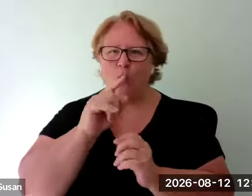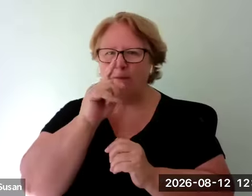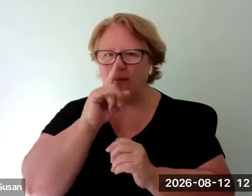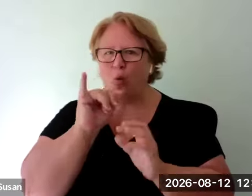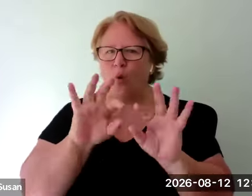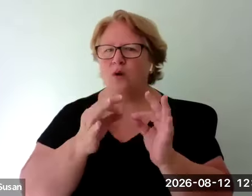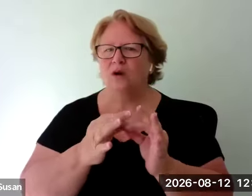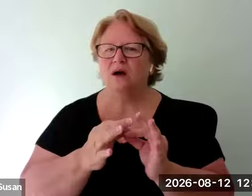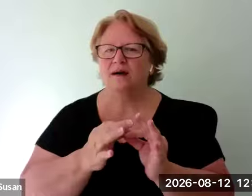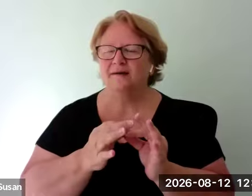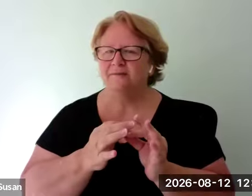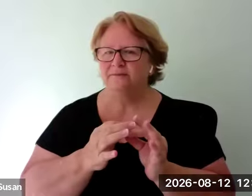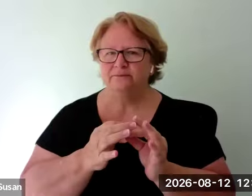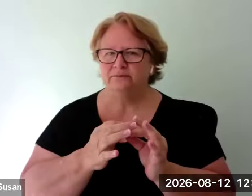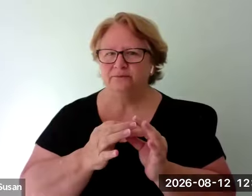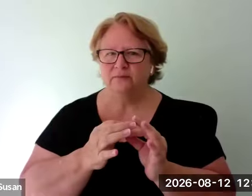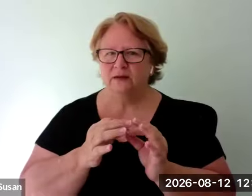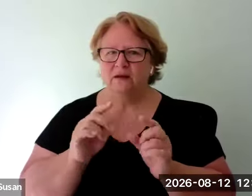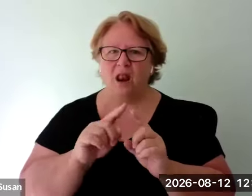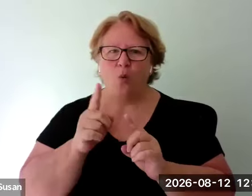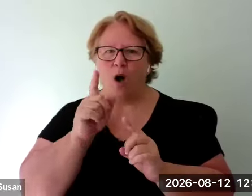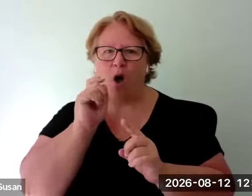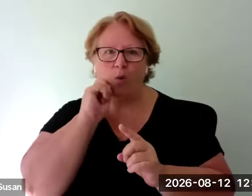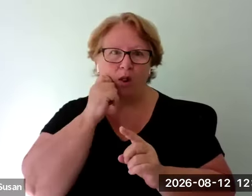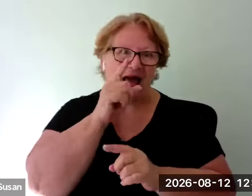do in this session is comment on individual people or